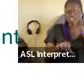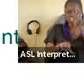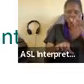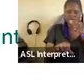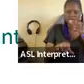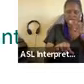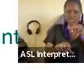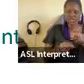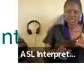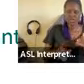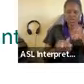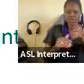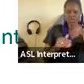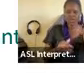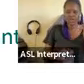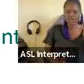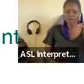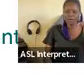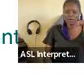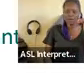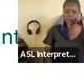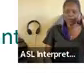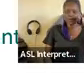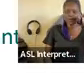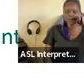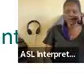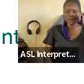And today it's 15.3% overall test